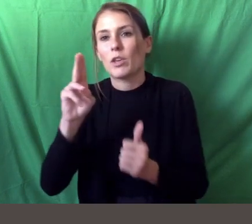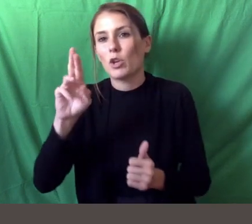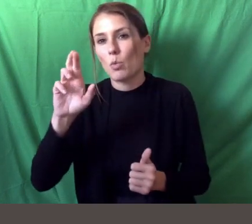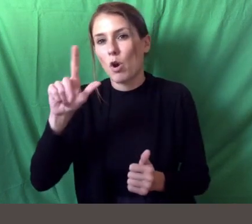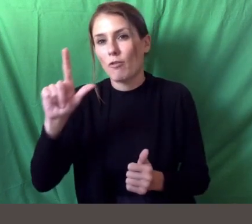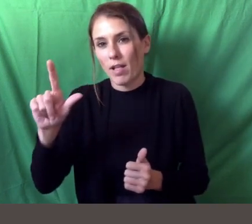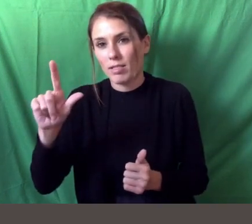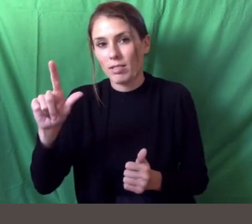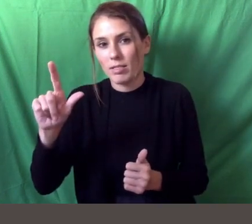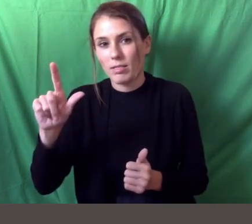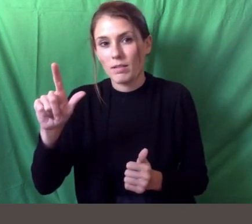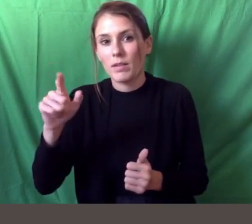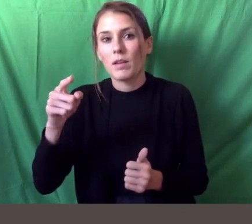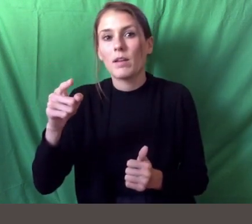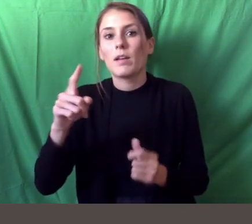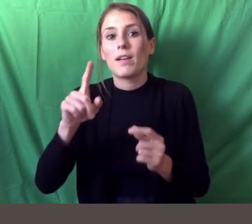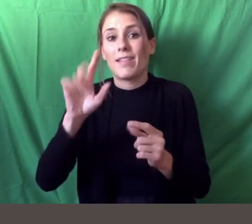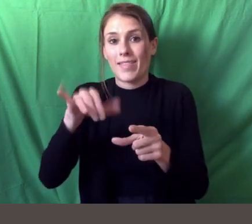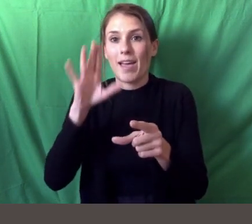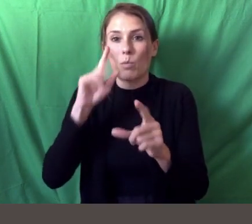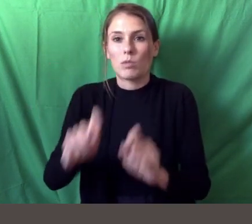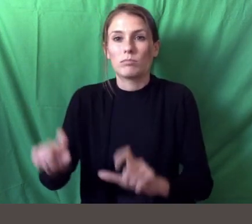This call will load the page.